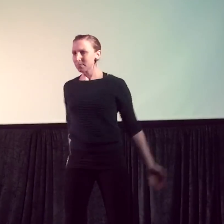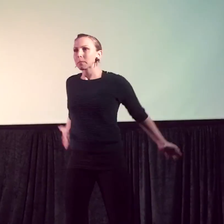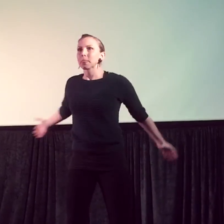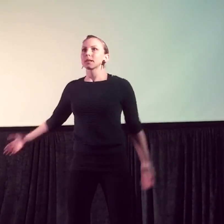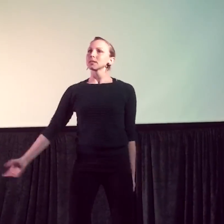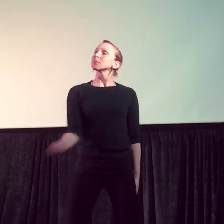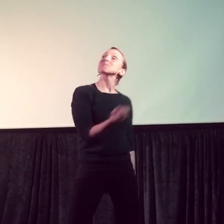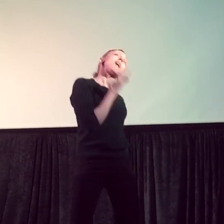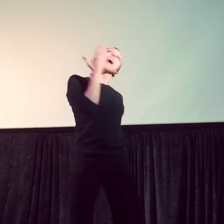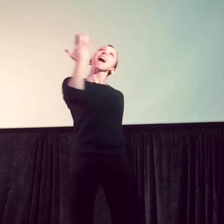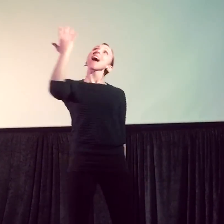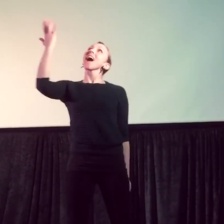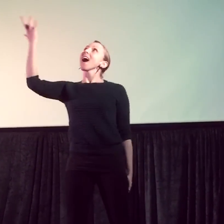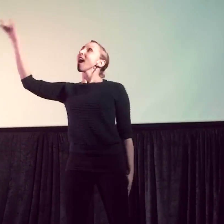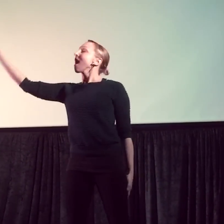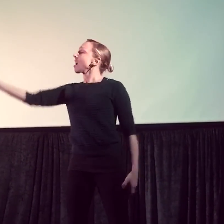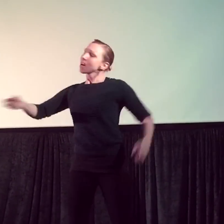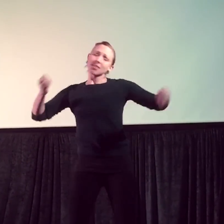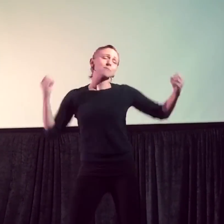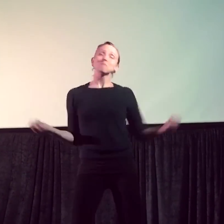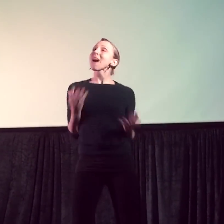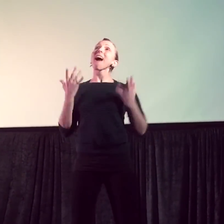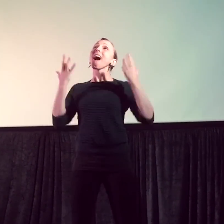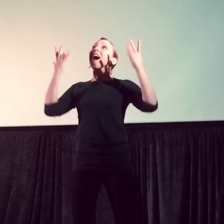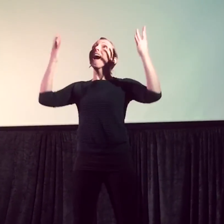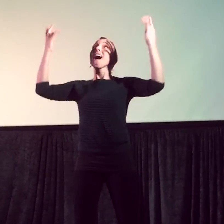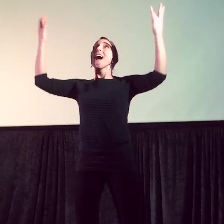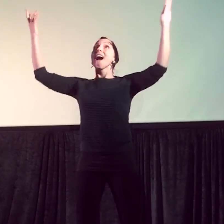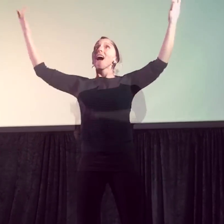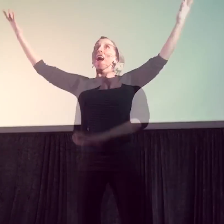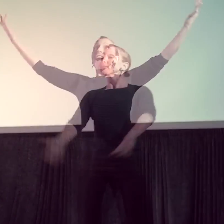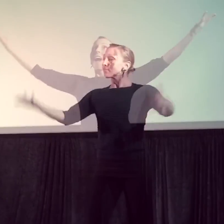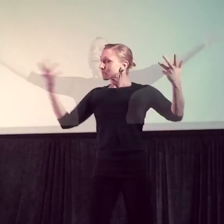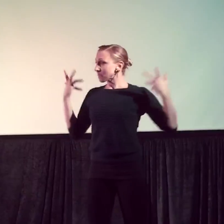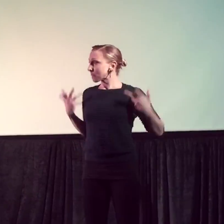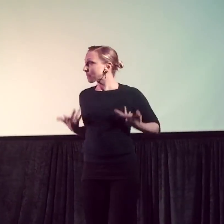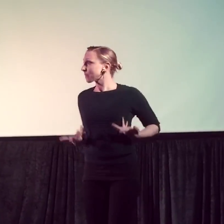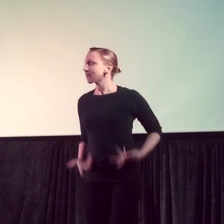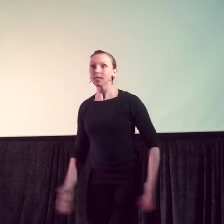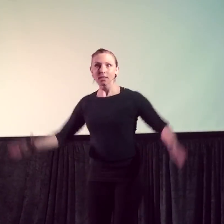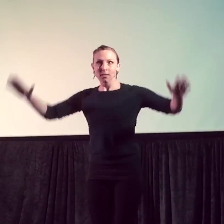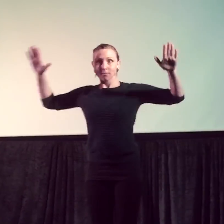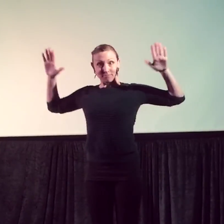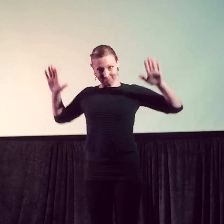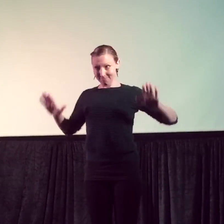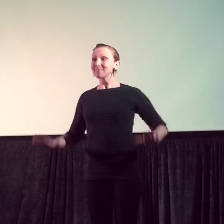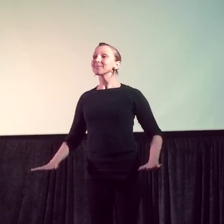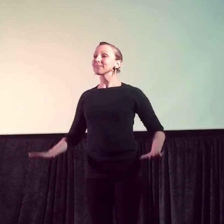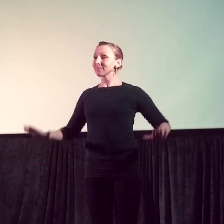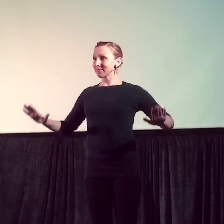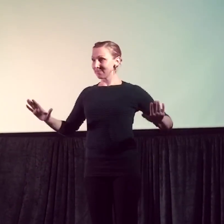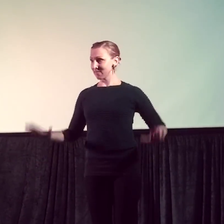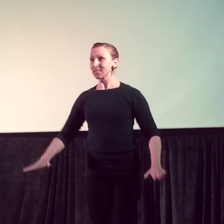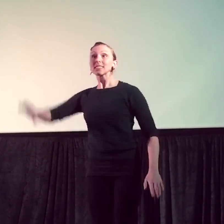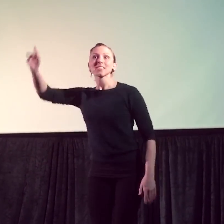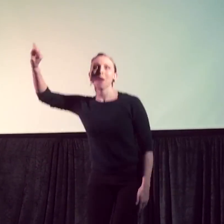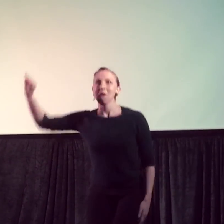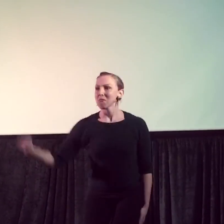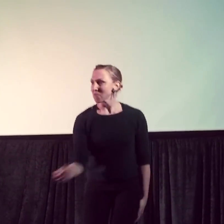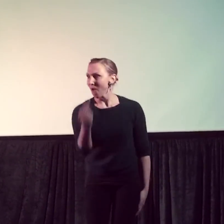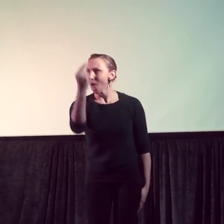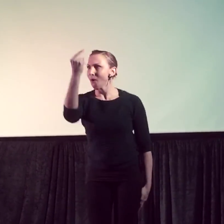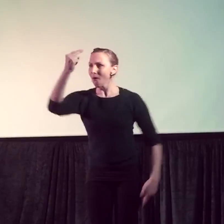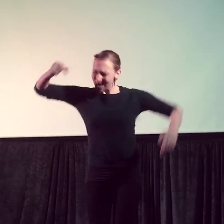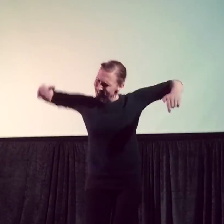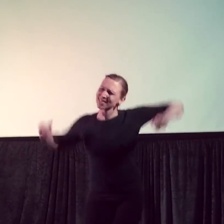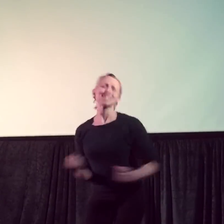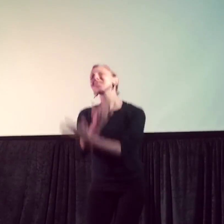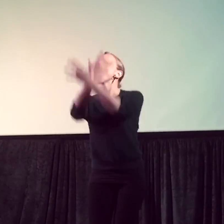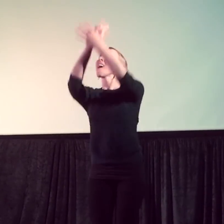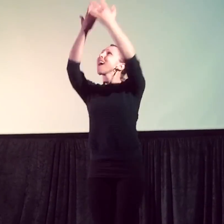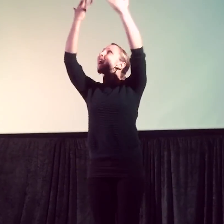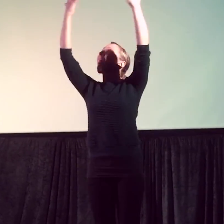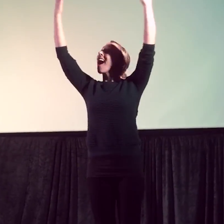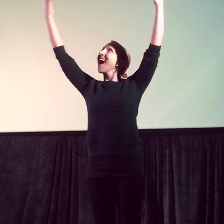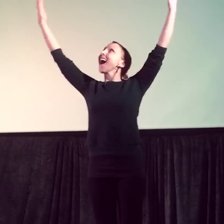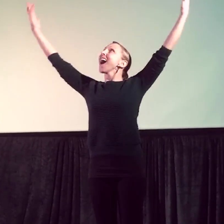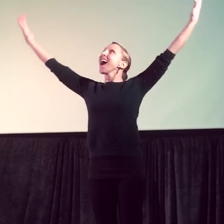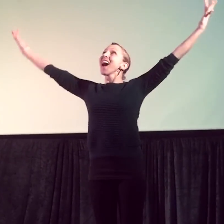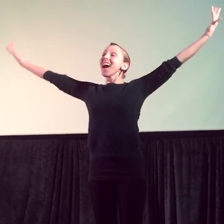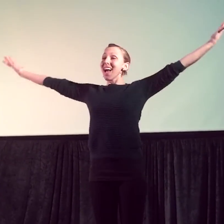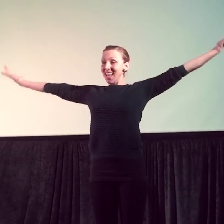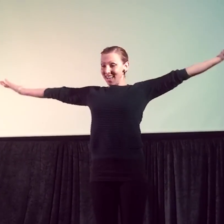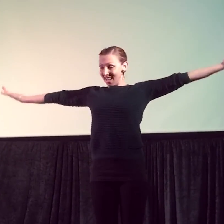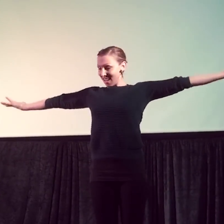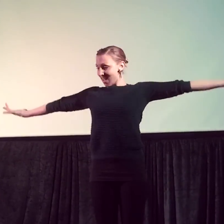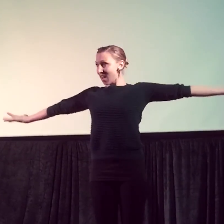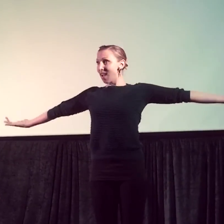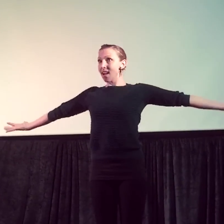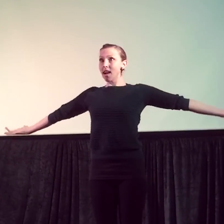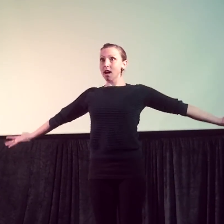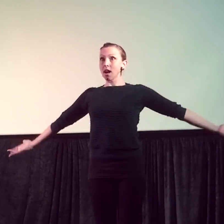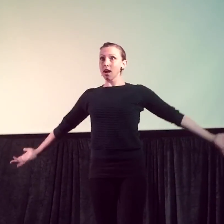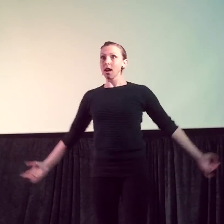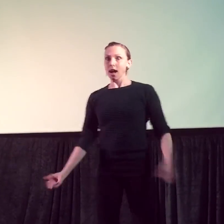Let it go, let it go. Here I stand in the light of day.